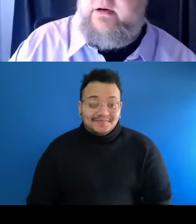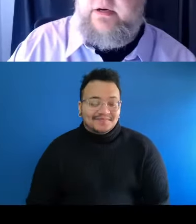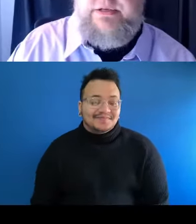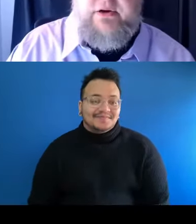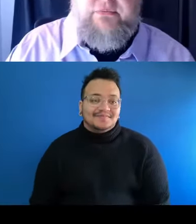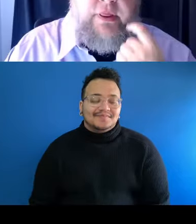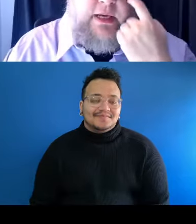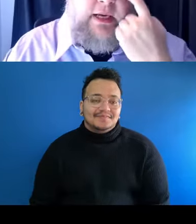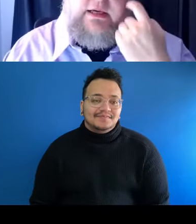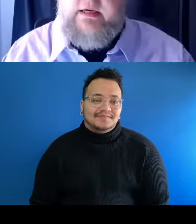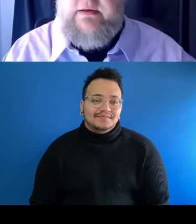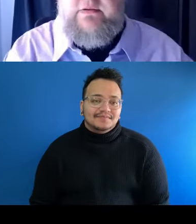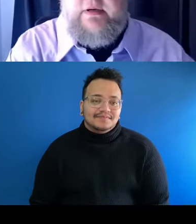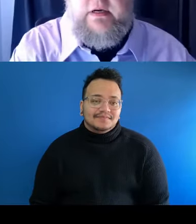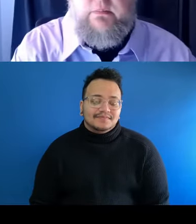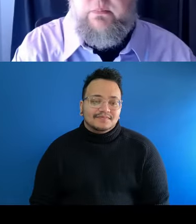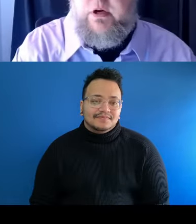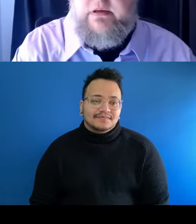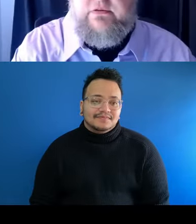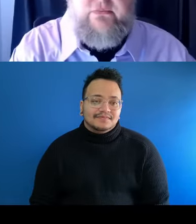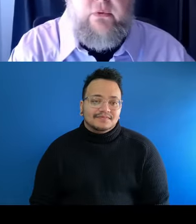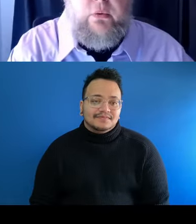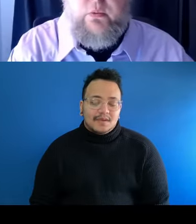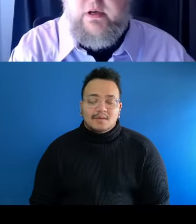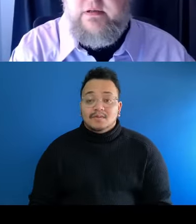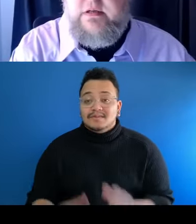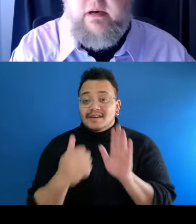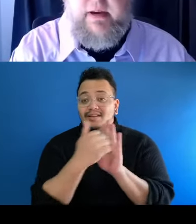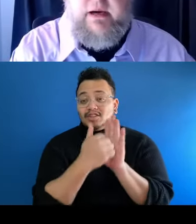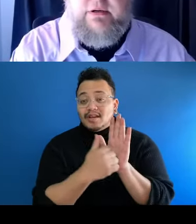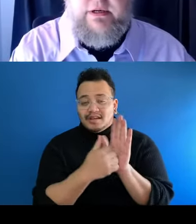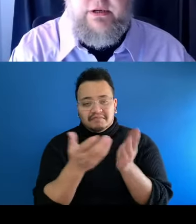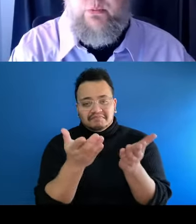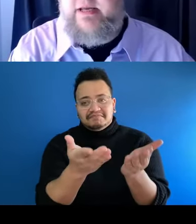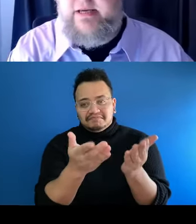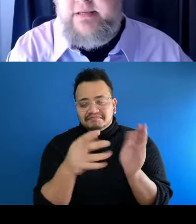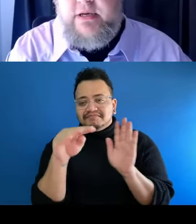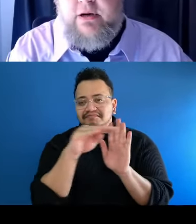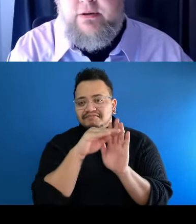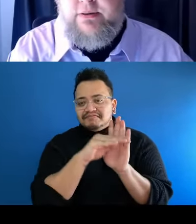Our agenda for the day is pretty straightforward. We're gonna talk about what ACEs are,